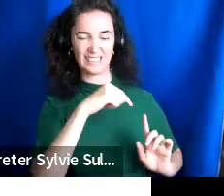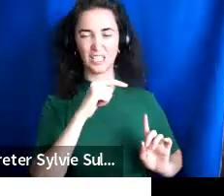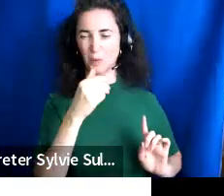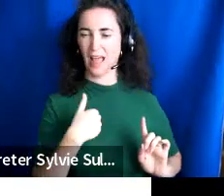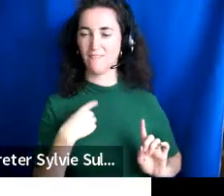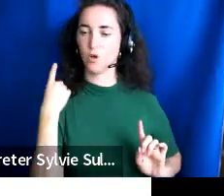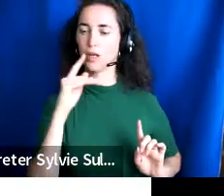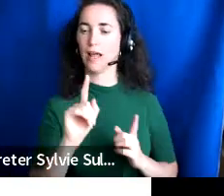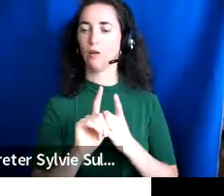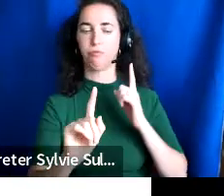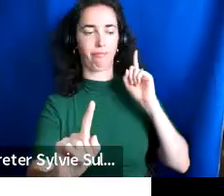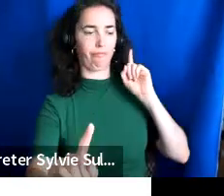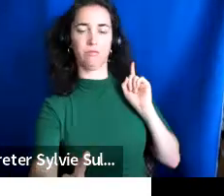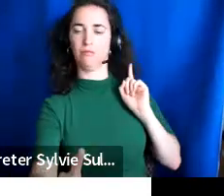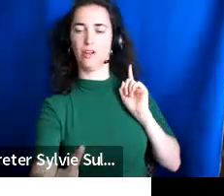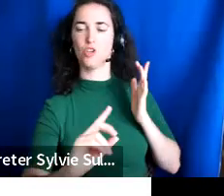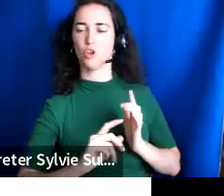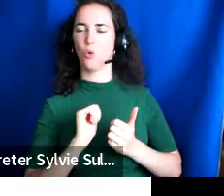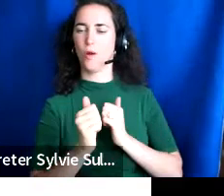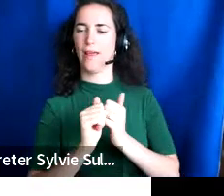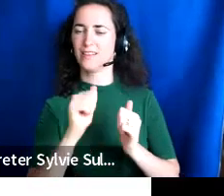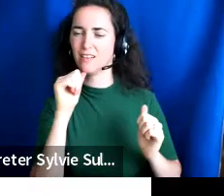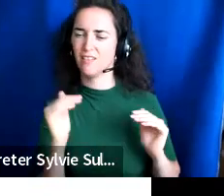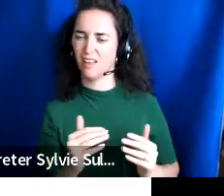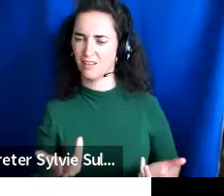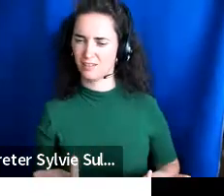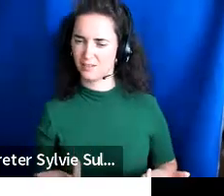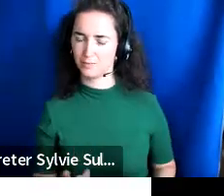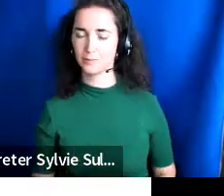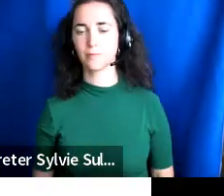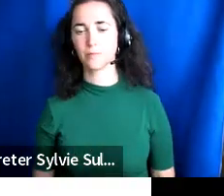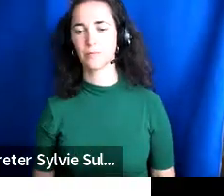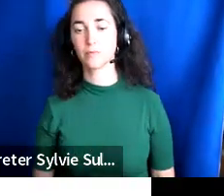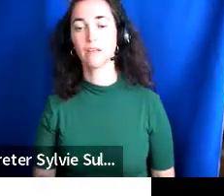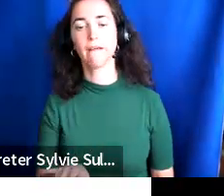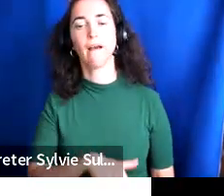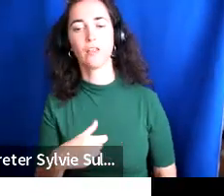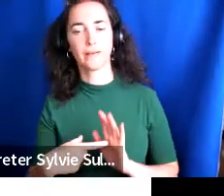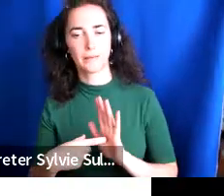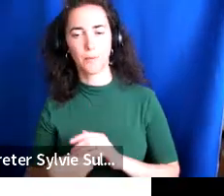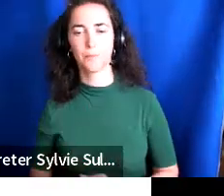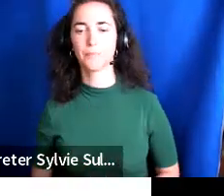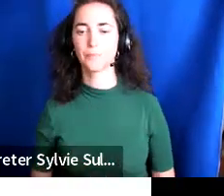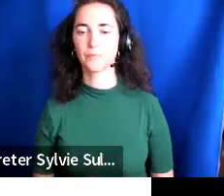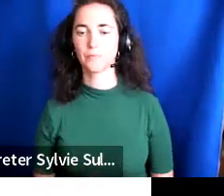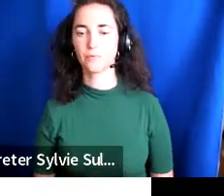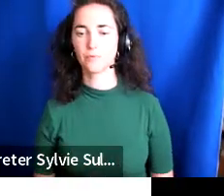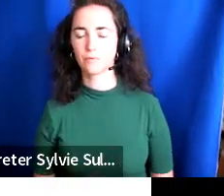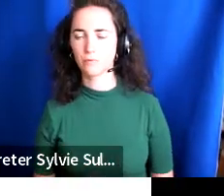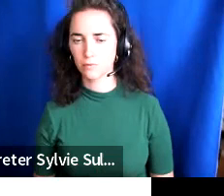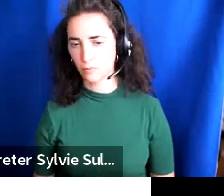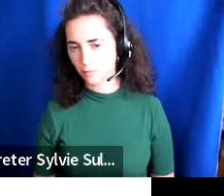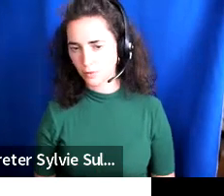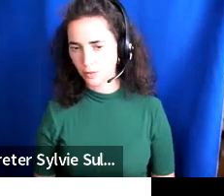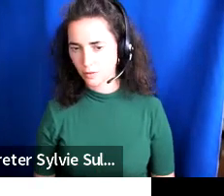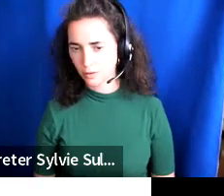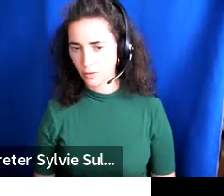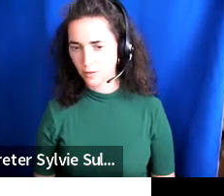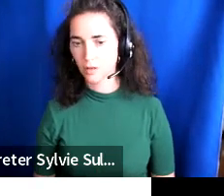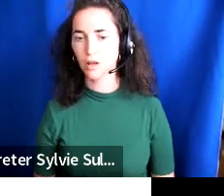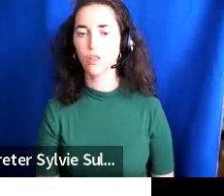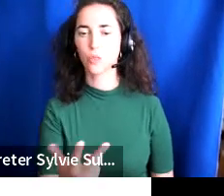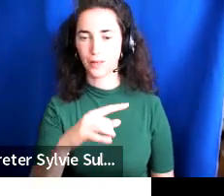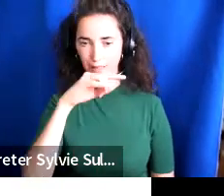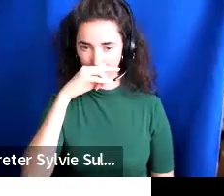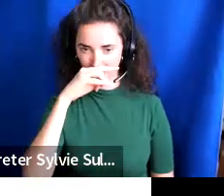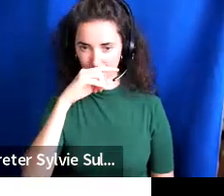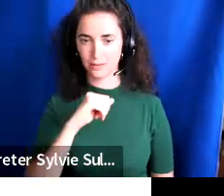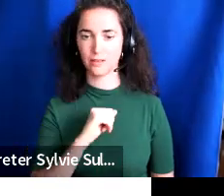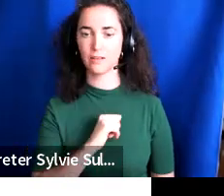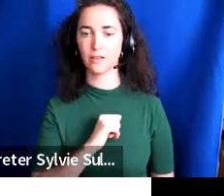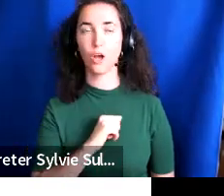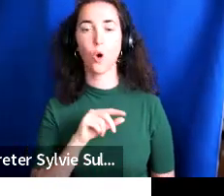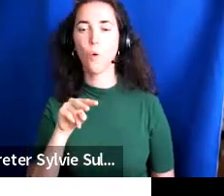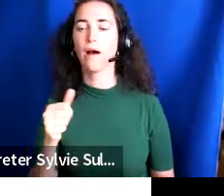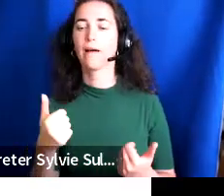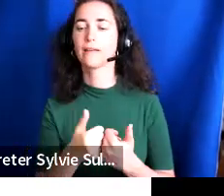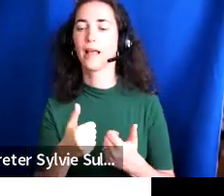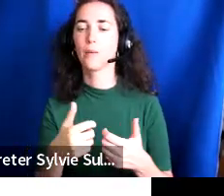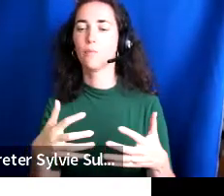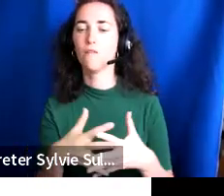Okay. Another example. could you know who are trying to look over well, there's a football game going on, and they're trying to rush that game over the wall?